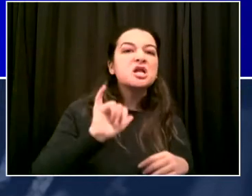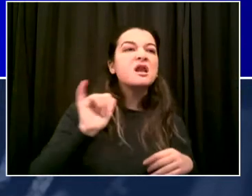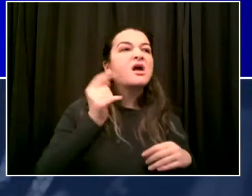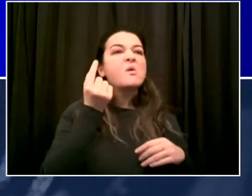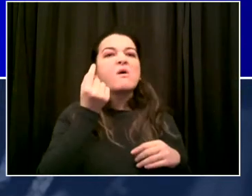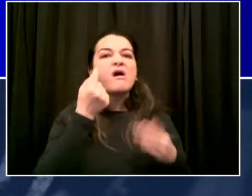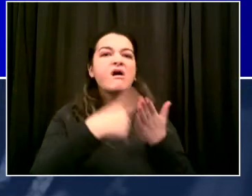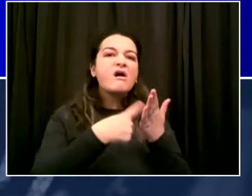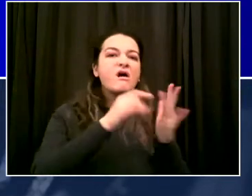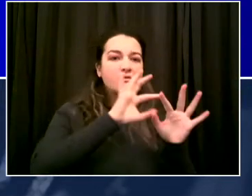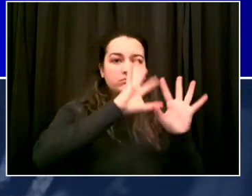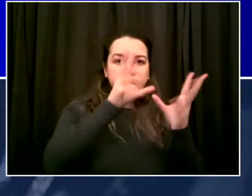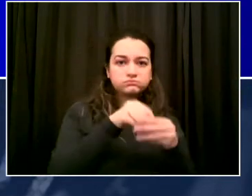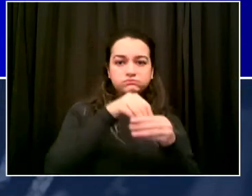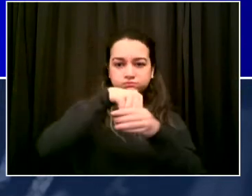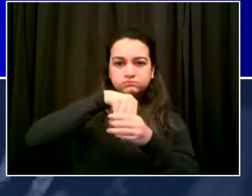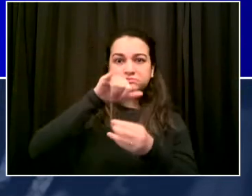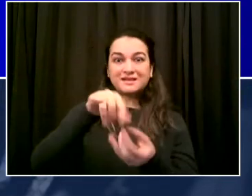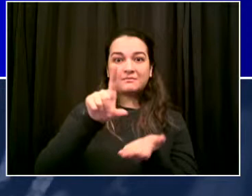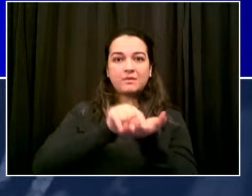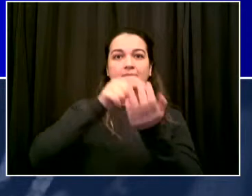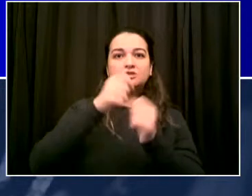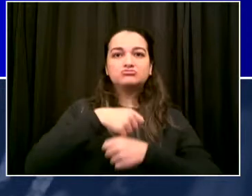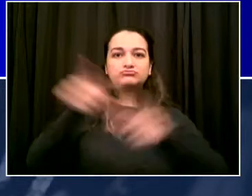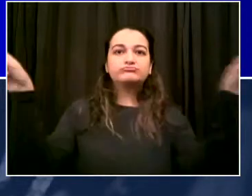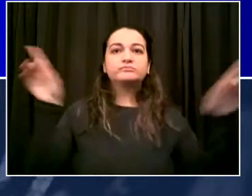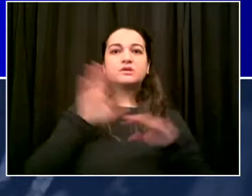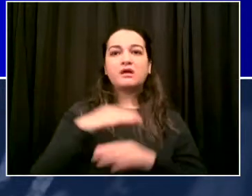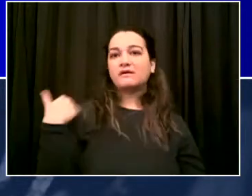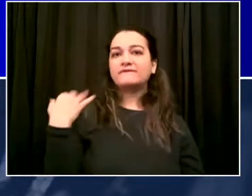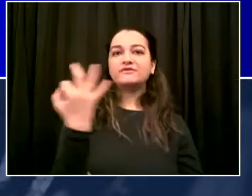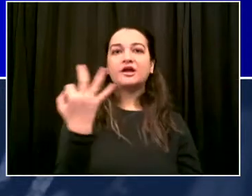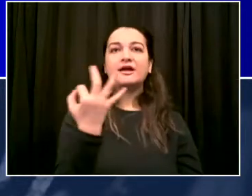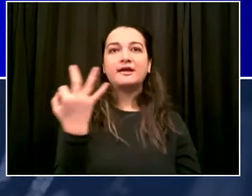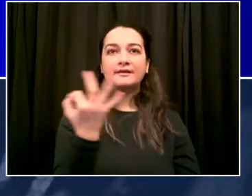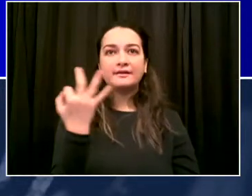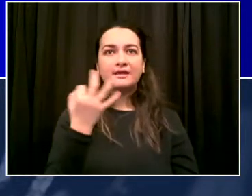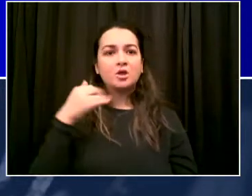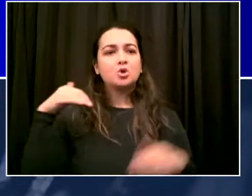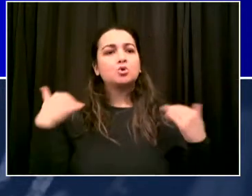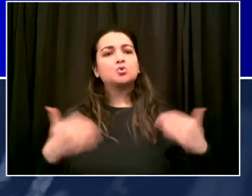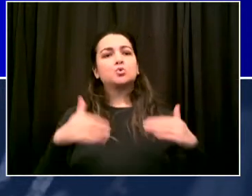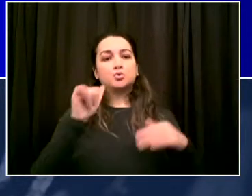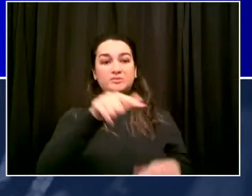TAKE A LOOK. IF YOU CARE ABOUT THE RELATIONSHIP BETWEEN POLICE AND COMMUNITY, CHANGING POLICE CULTURE READ